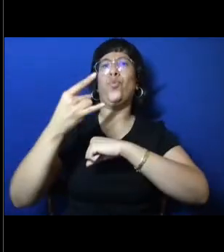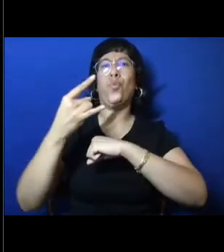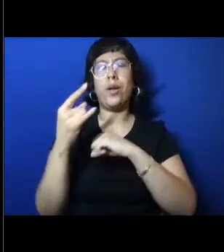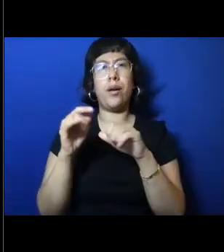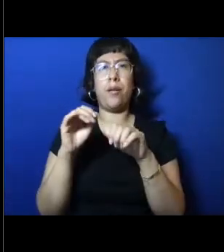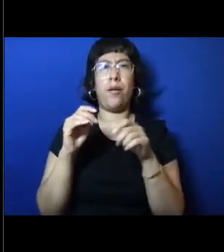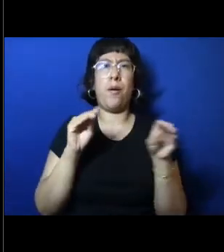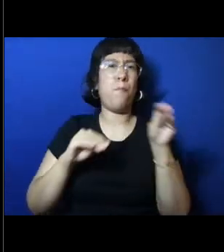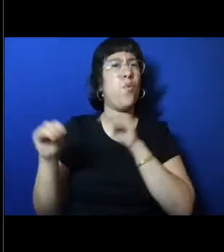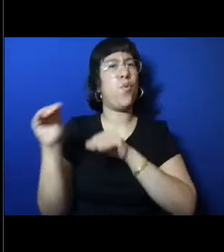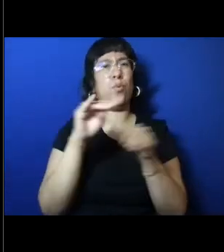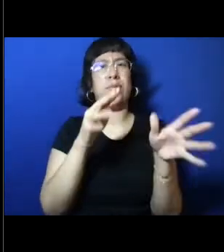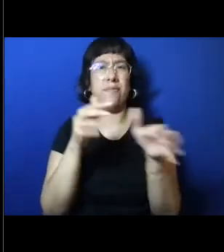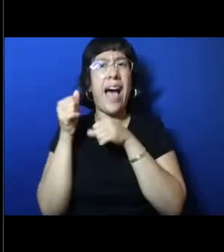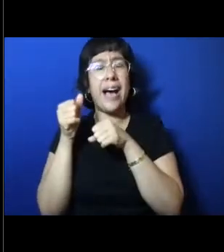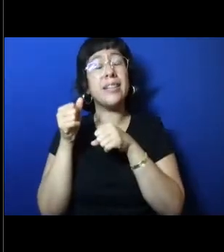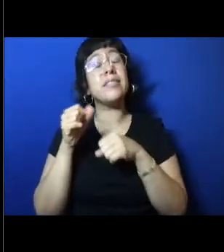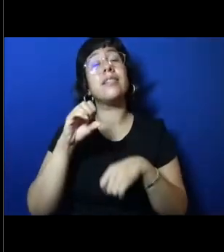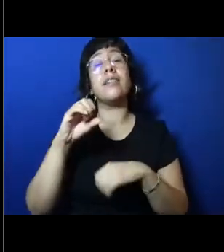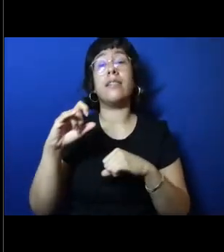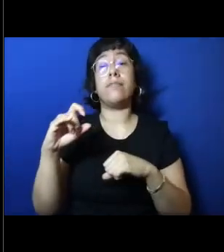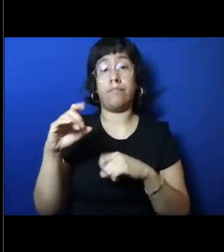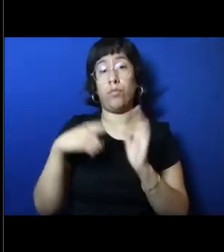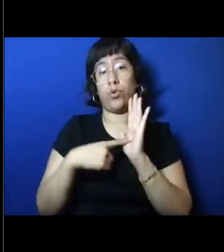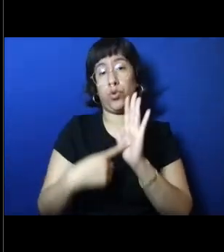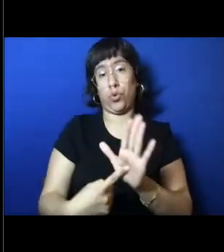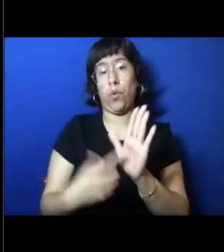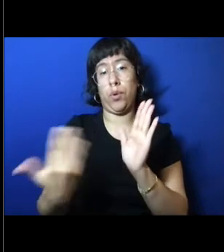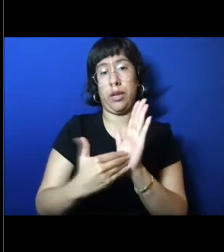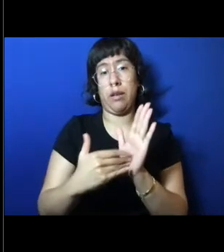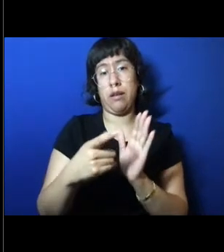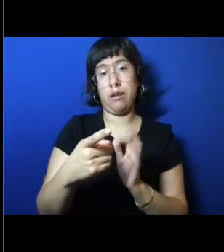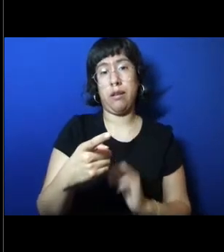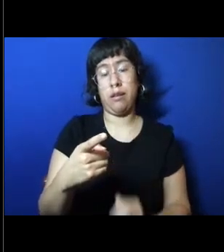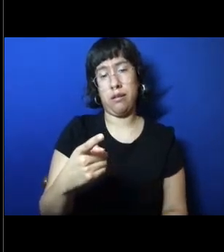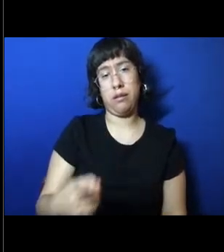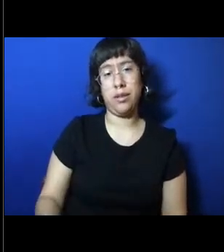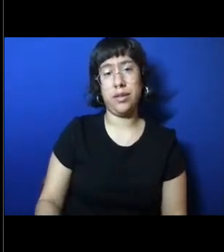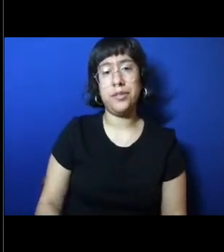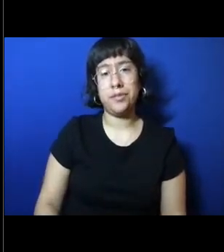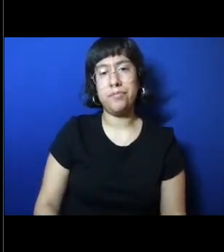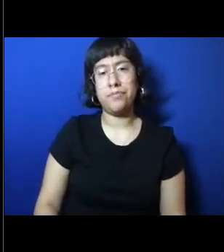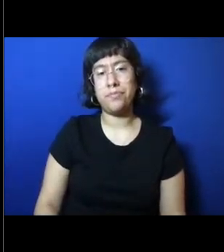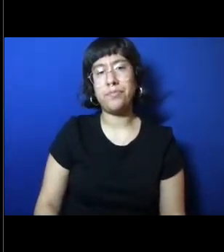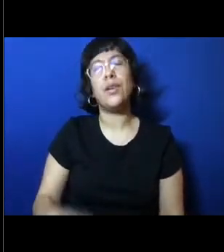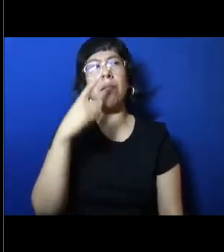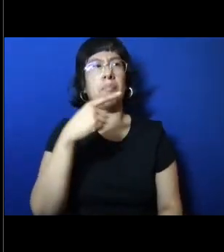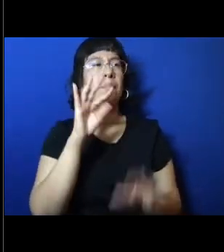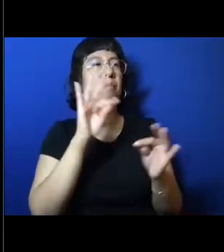And so the satellites, and I'm going to go back them, real quickly to the picture. [Nicole] Perfect, I was just going to suggest that. Thank you.